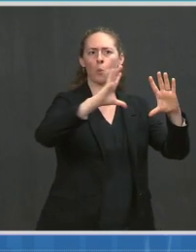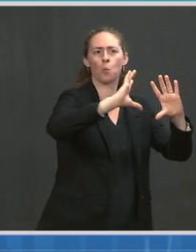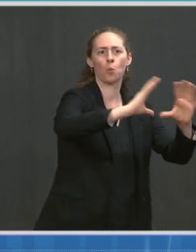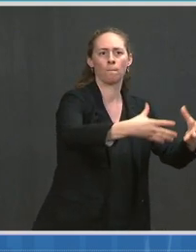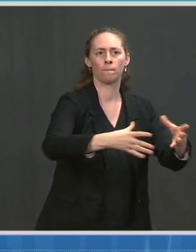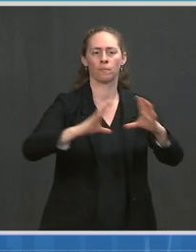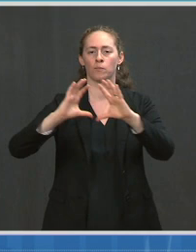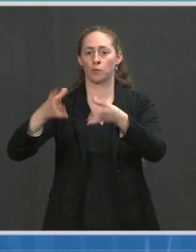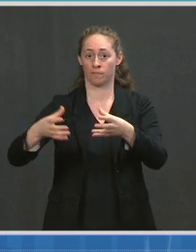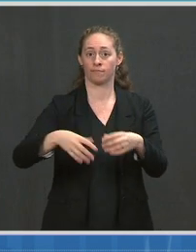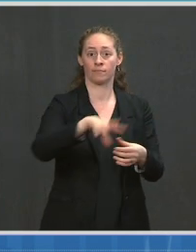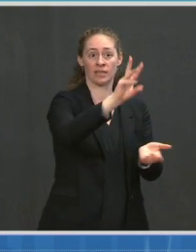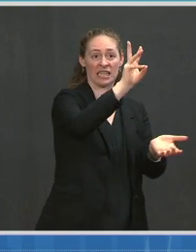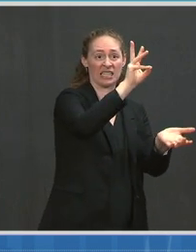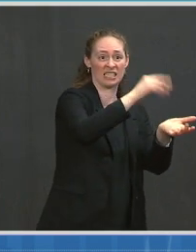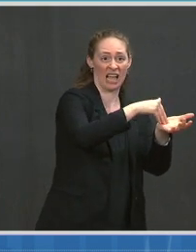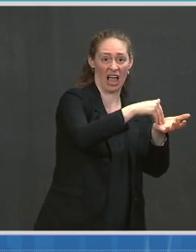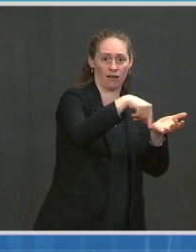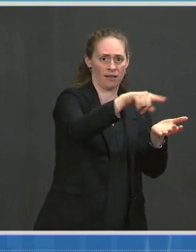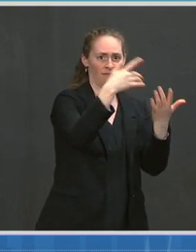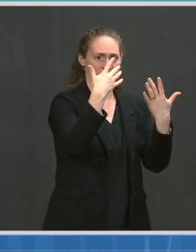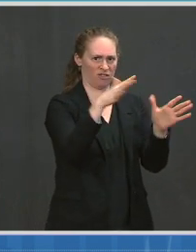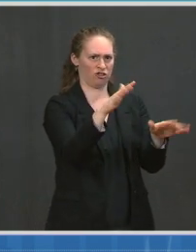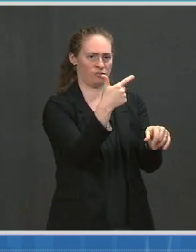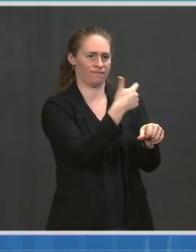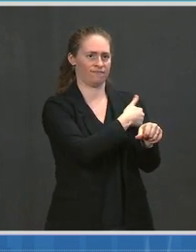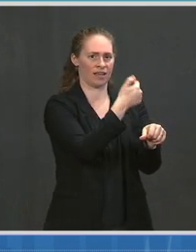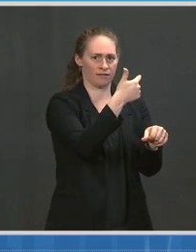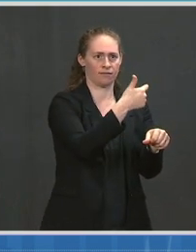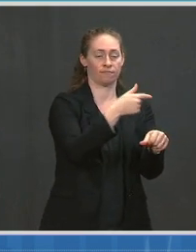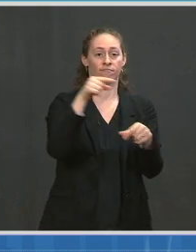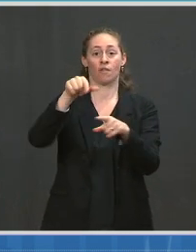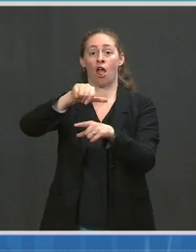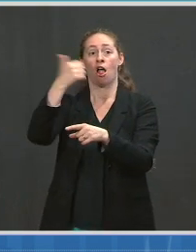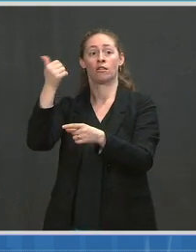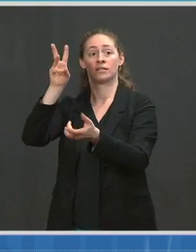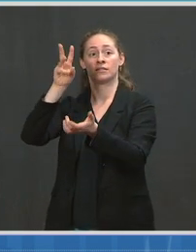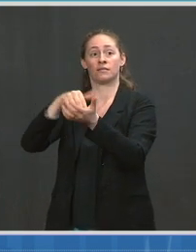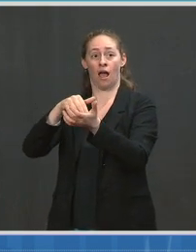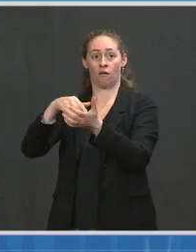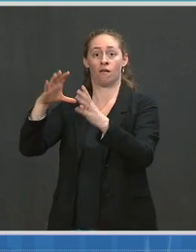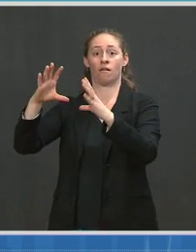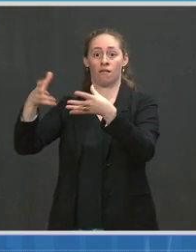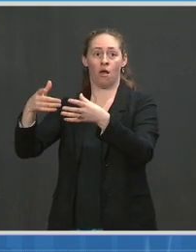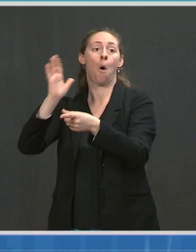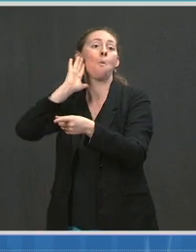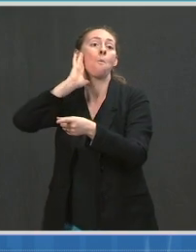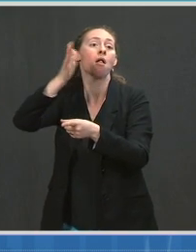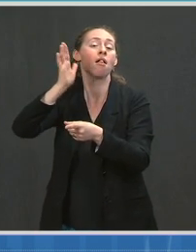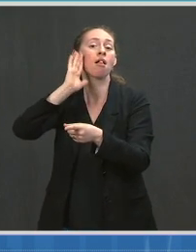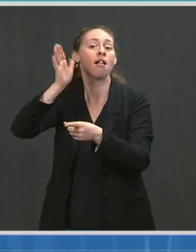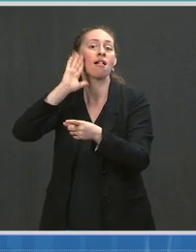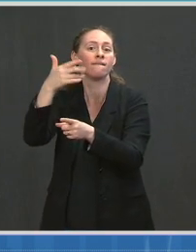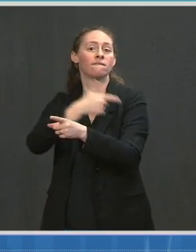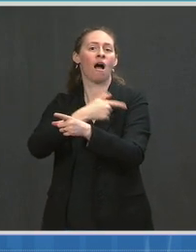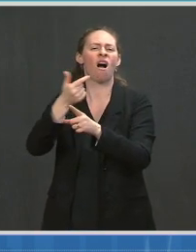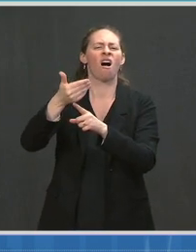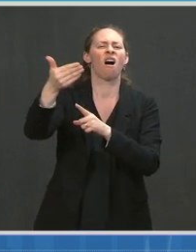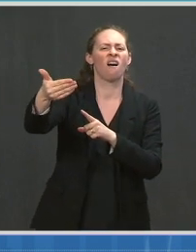and another 6,000 will be vaccinated with a delay of four months later. The delayed vaccination group will serve